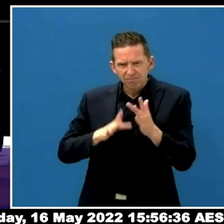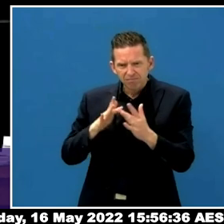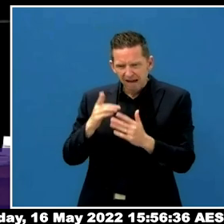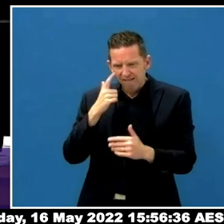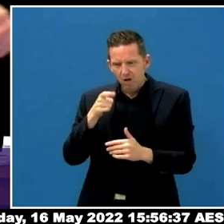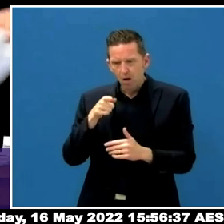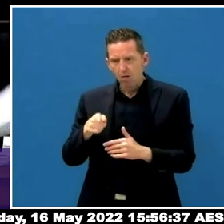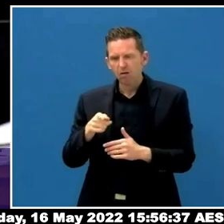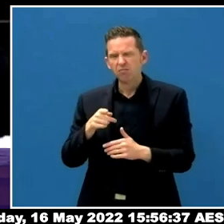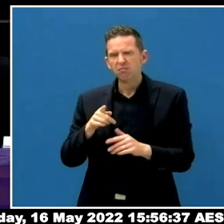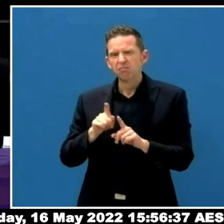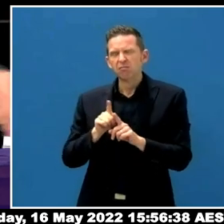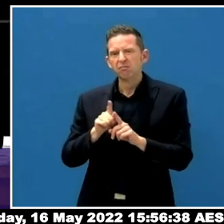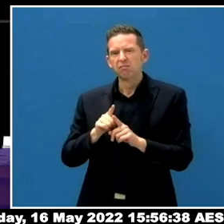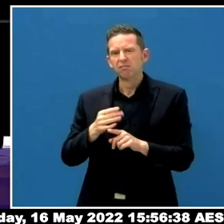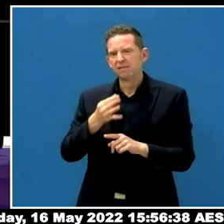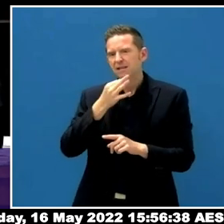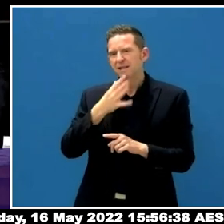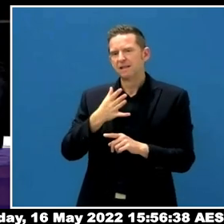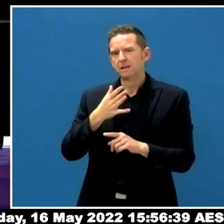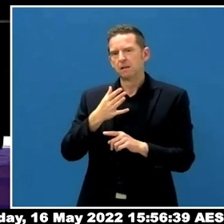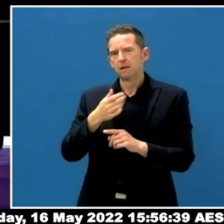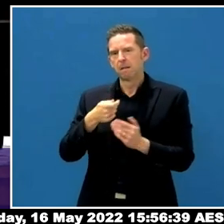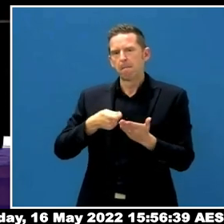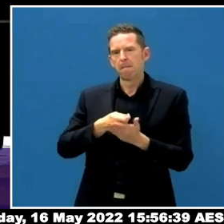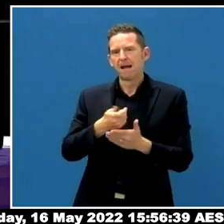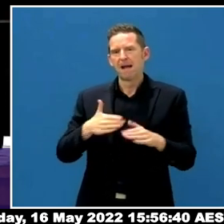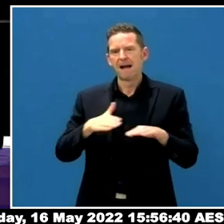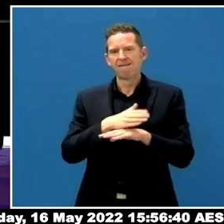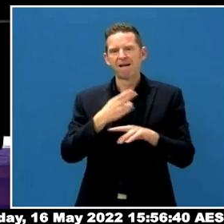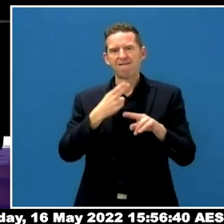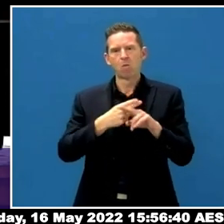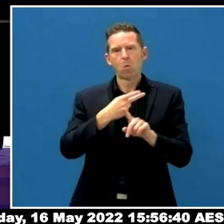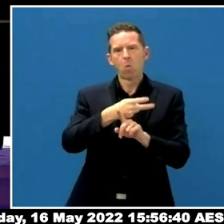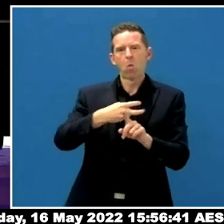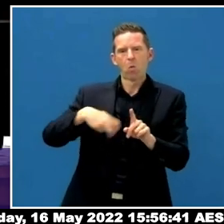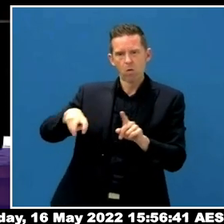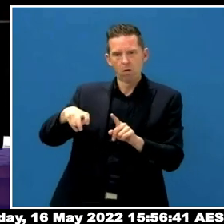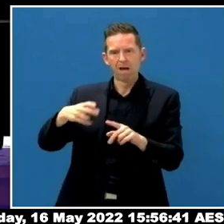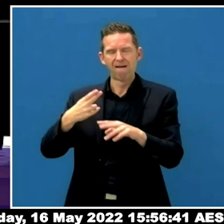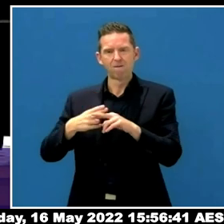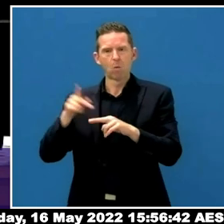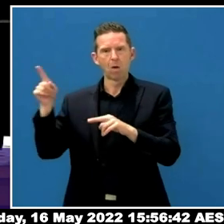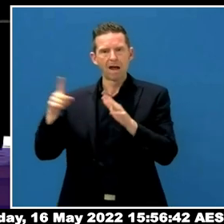Yes. ROB: - for Afford to get their systems, I guess, up aligned to the new